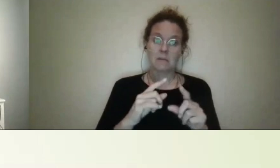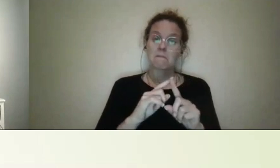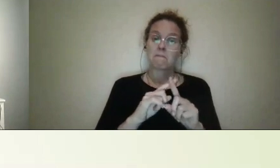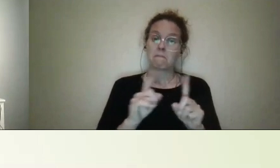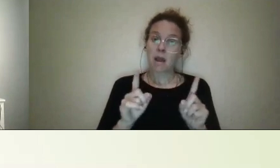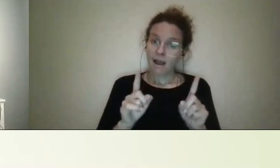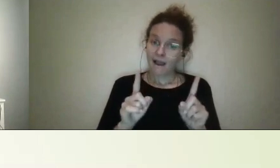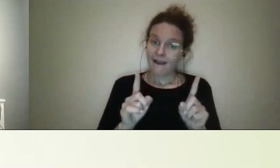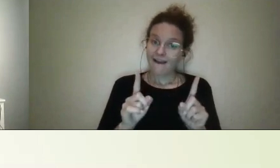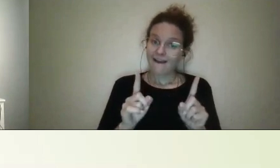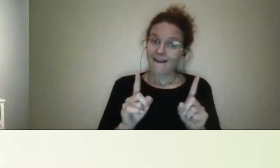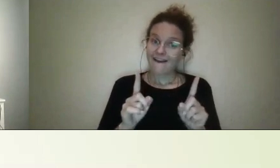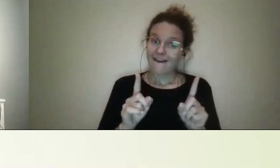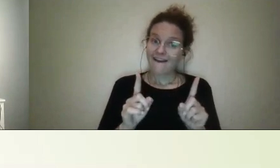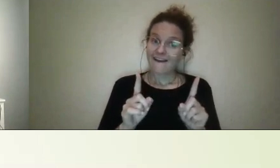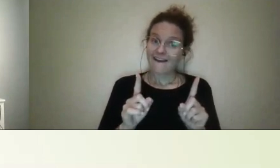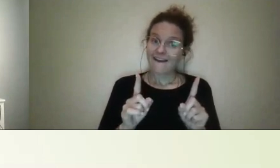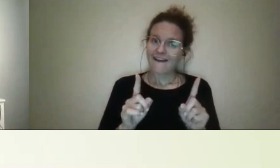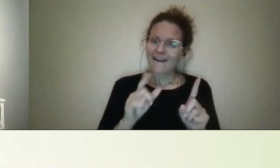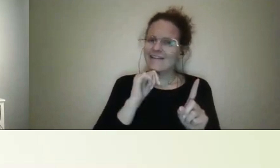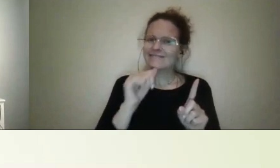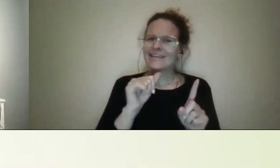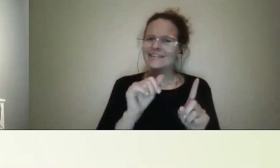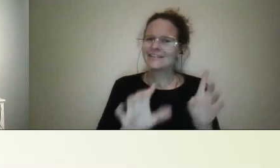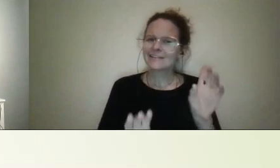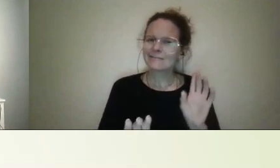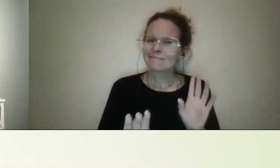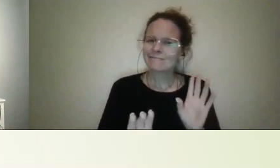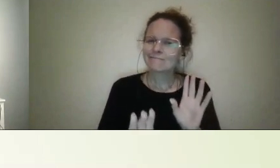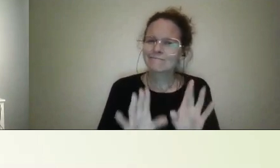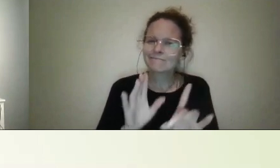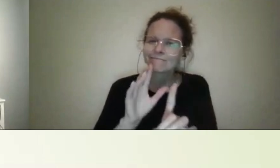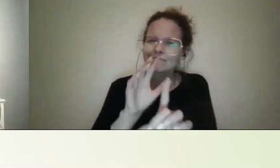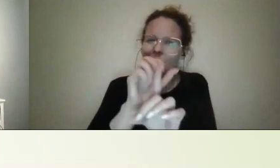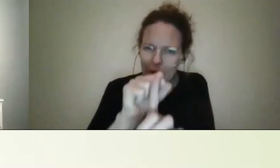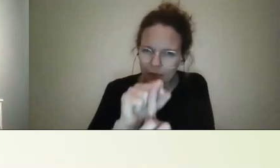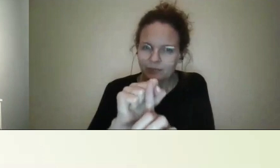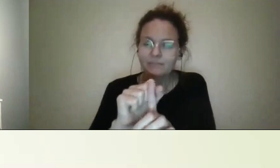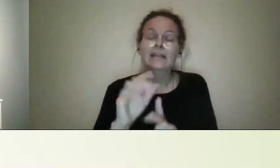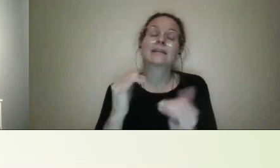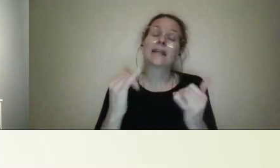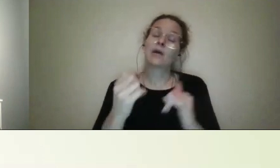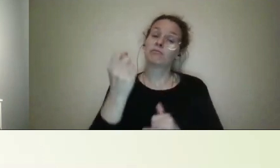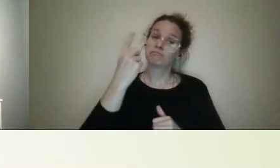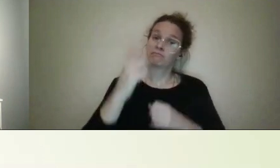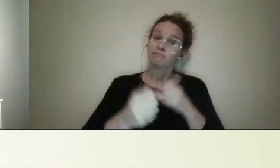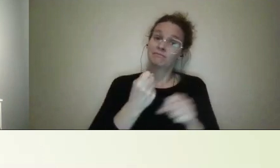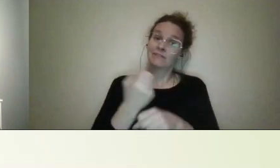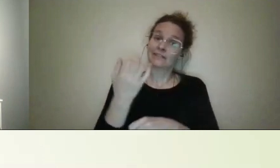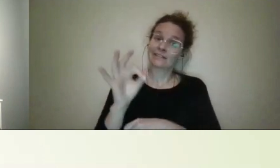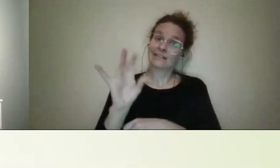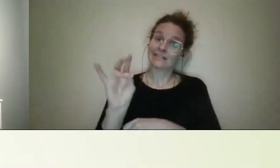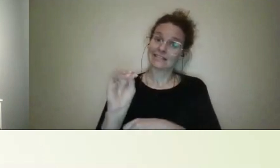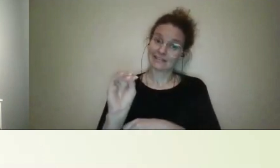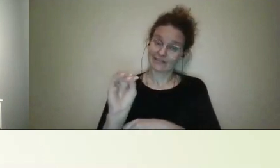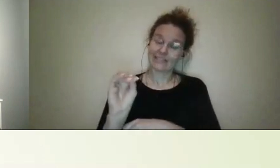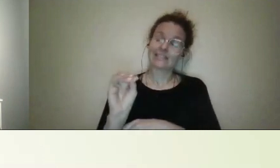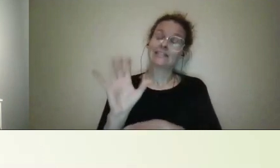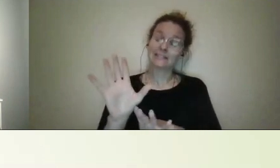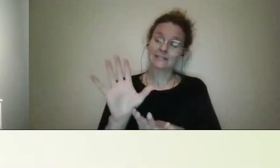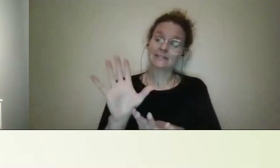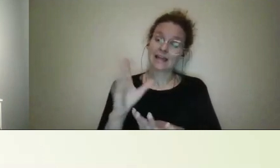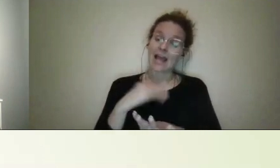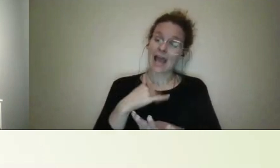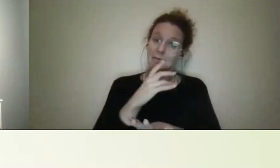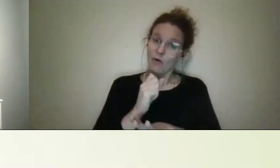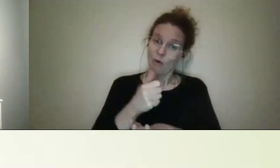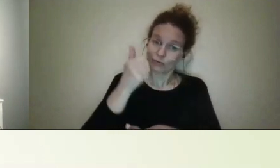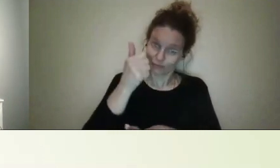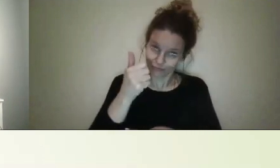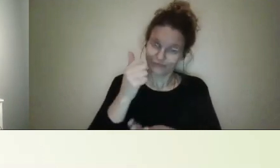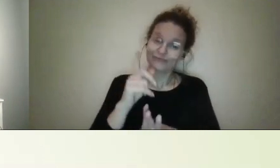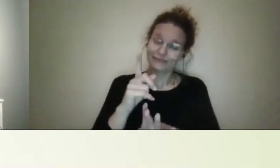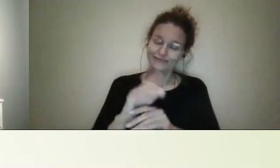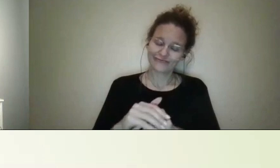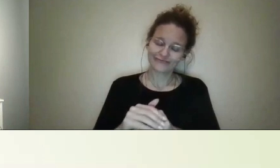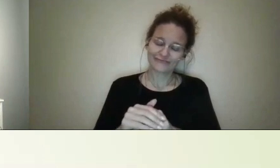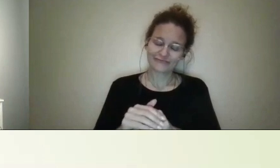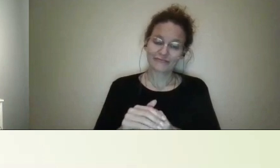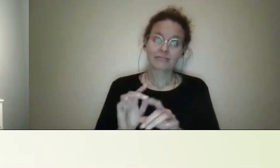didn't catch on. Now this is back in the 70's, so I'm a lot older than I look. But the bickering